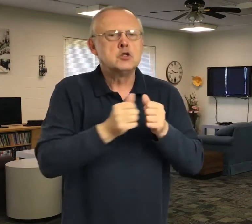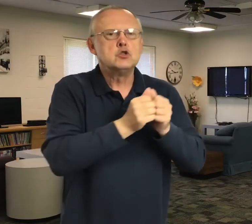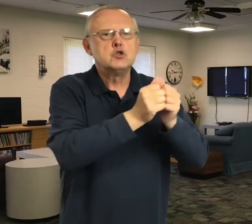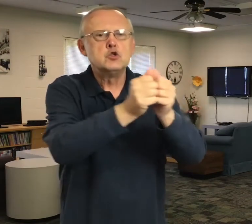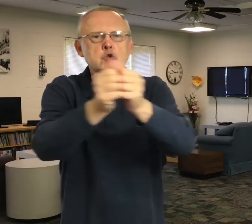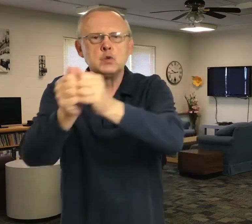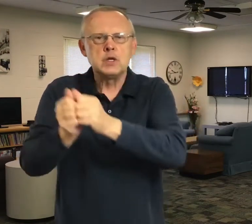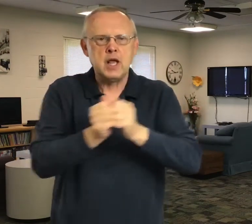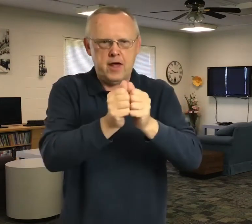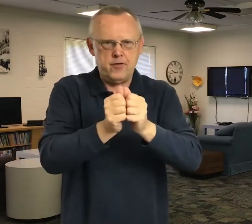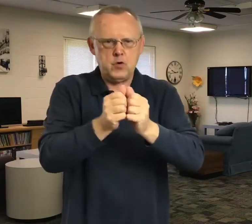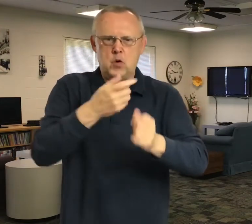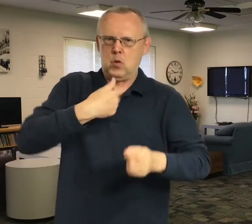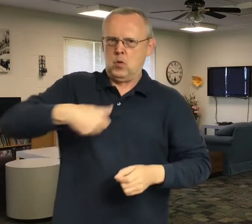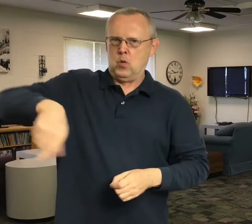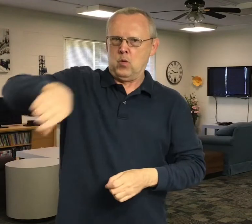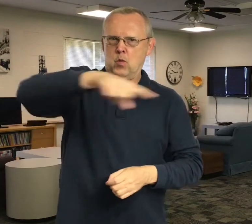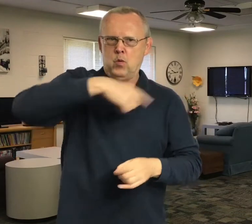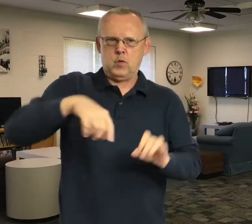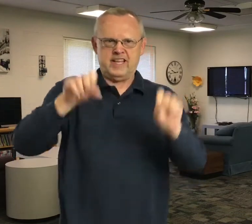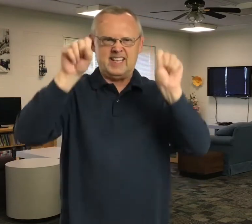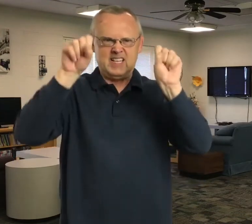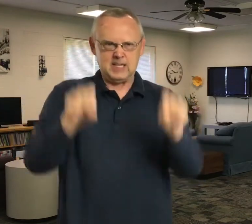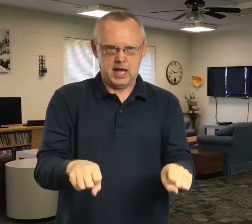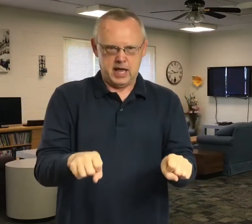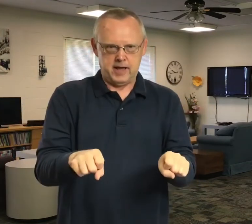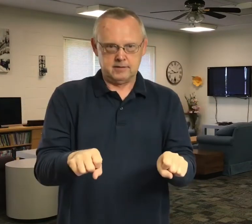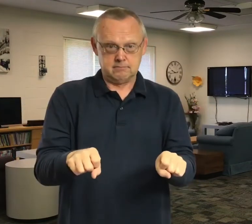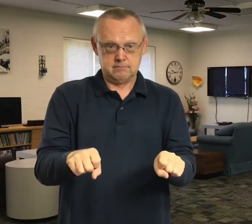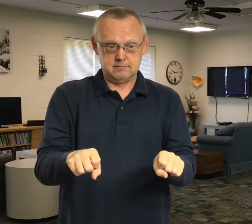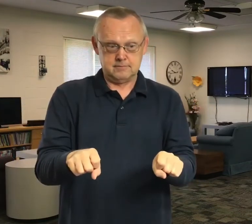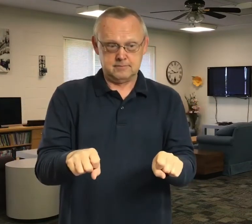'Together We Can'.